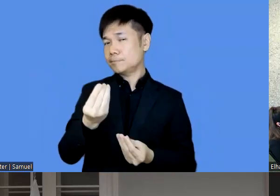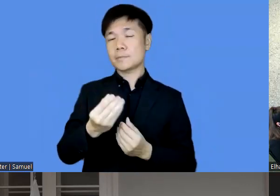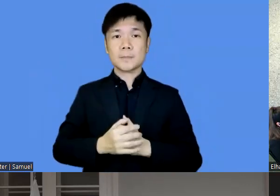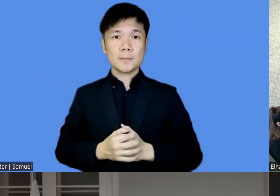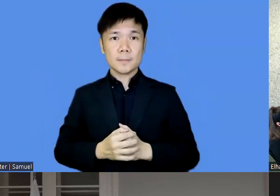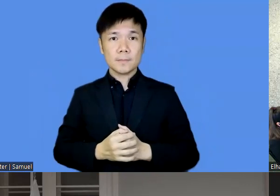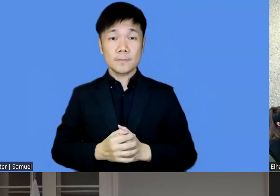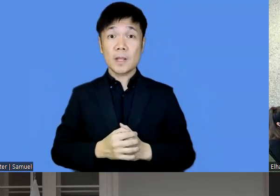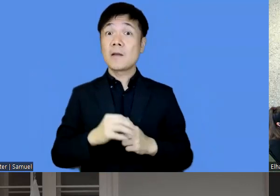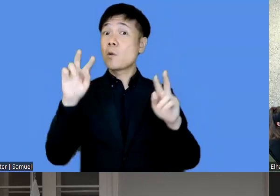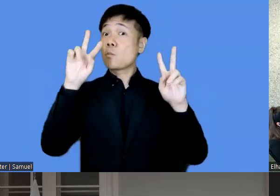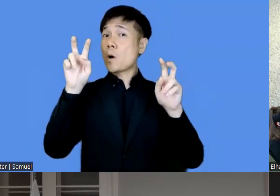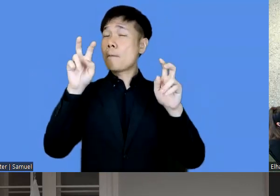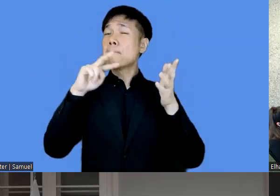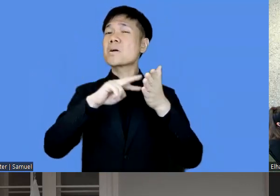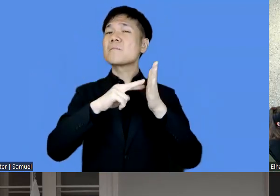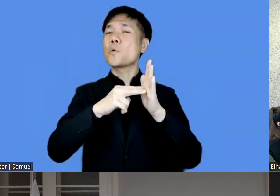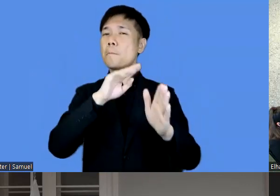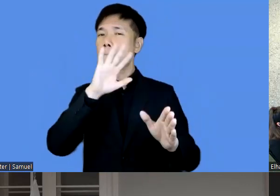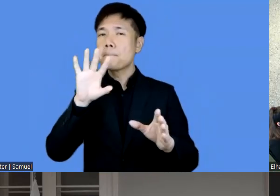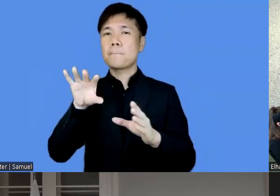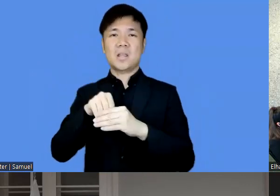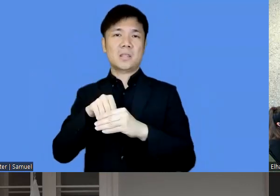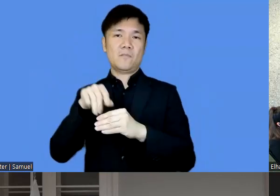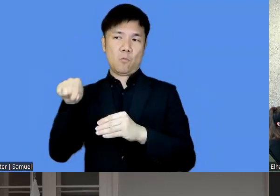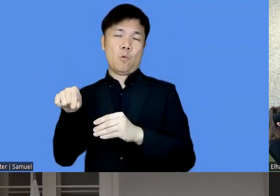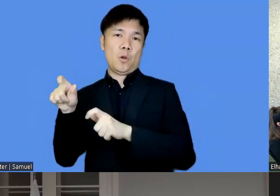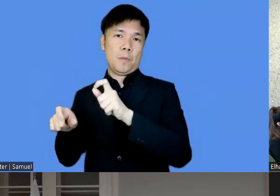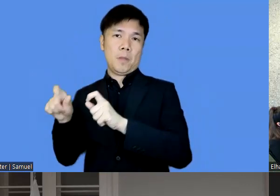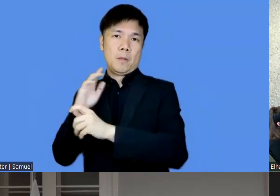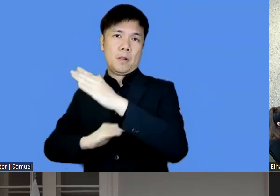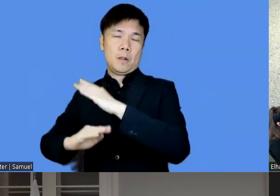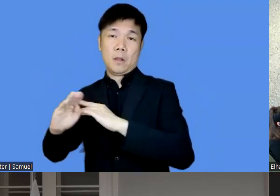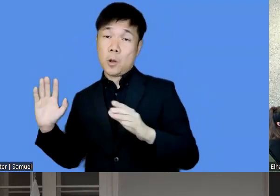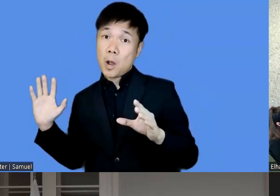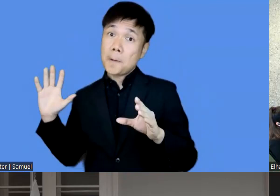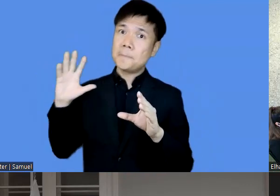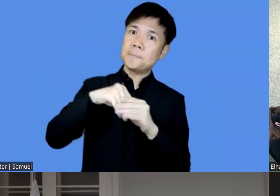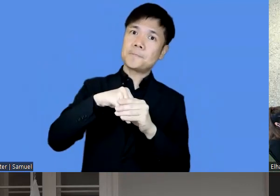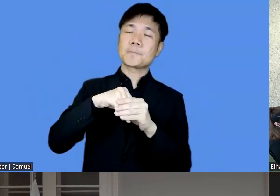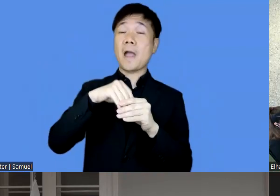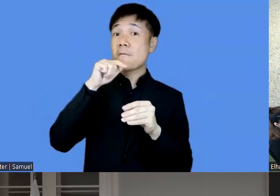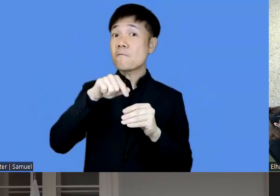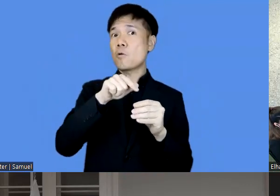participation of persons with disabilities and OPDs in the interpretation and implementation of IHA.